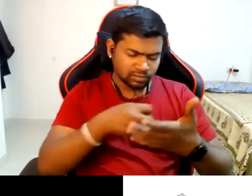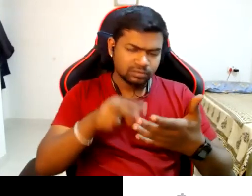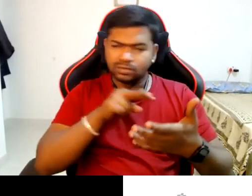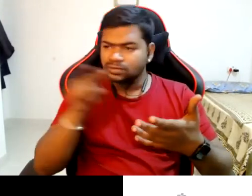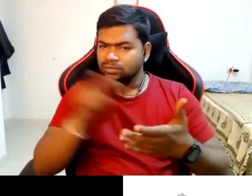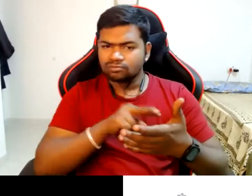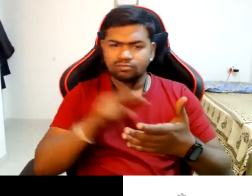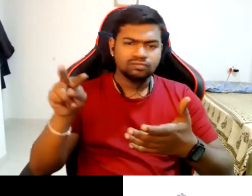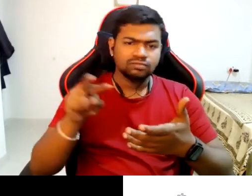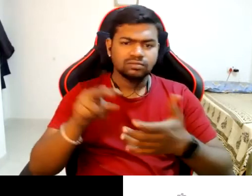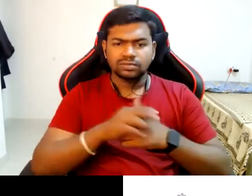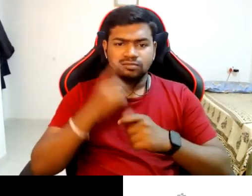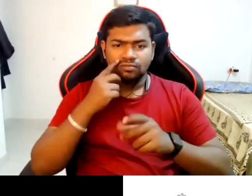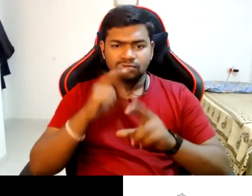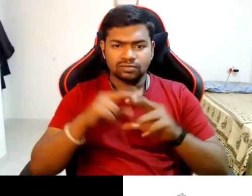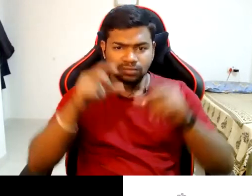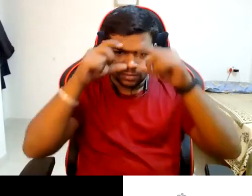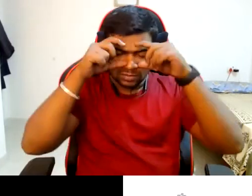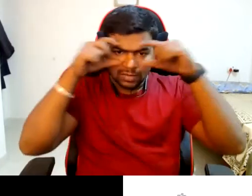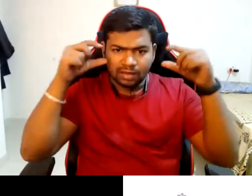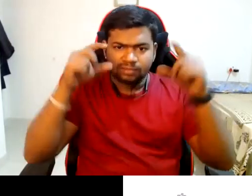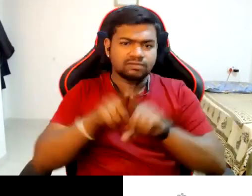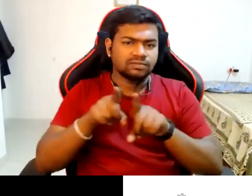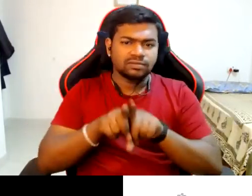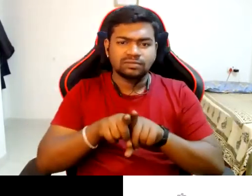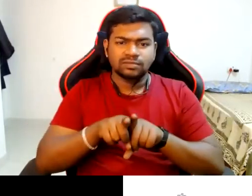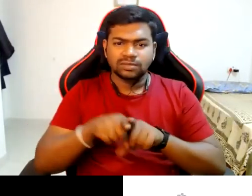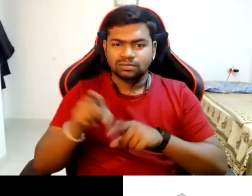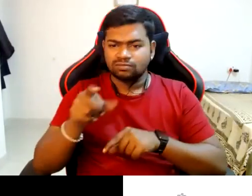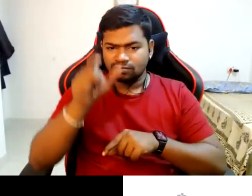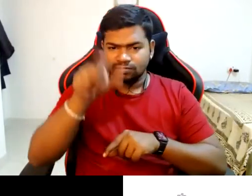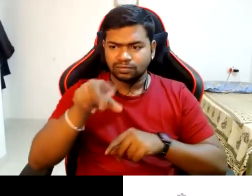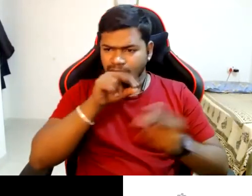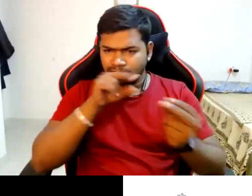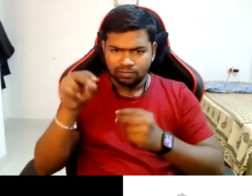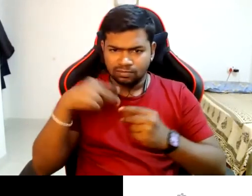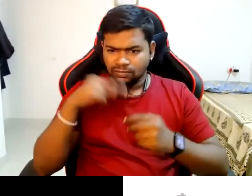So thinking that if I have a. some kind of google glass I'm just looking at your eyes